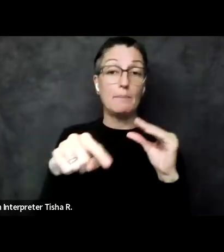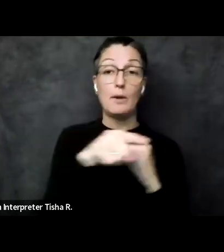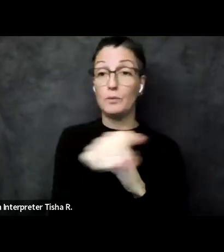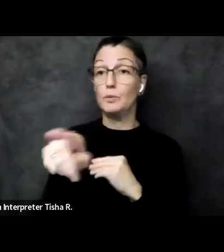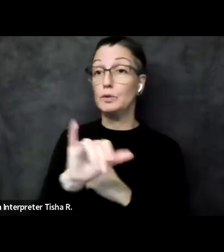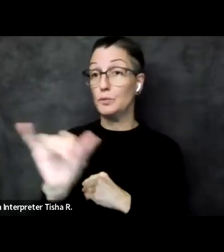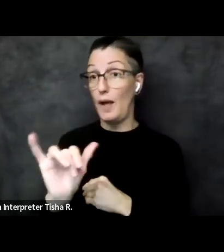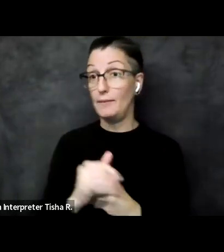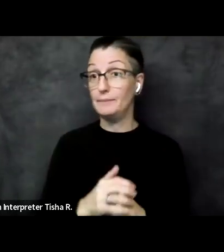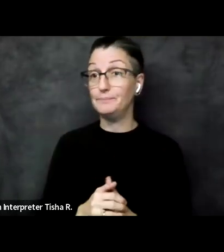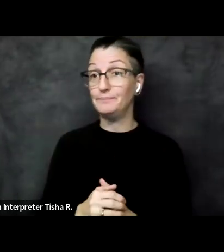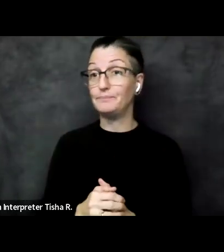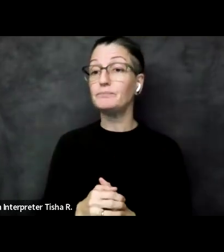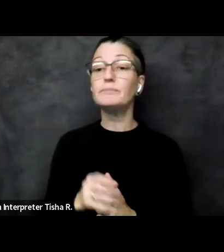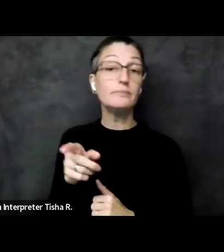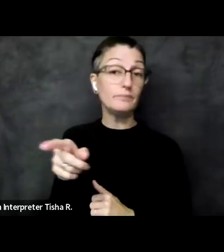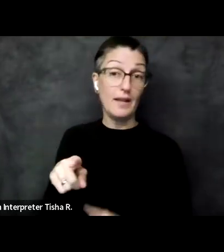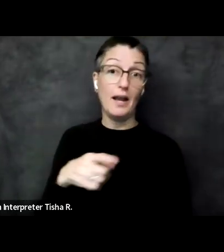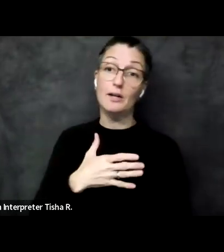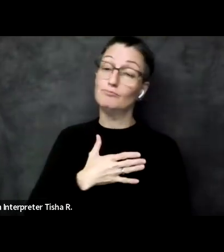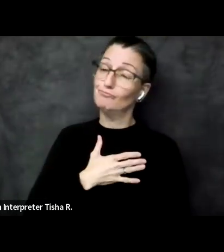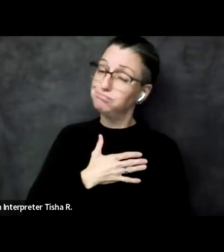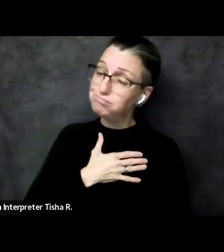because they have generous, they've generously given us